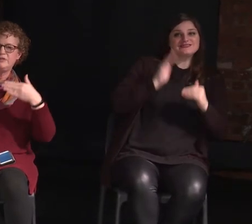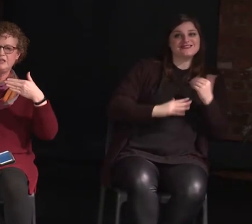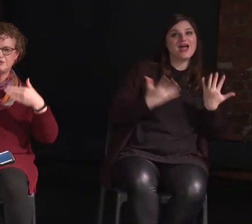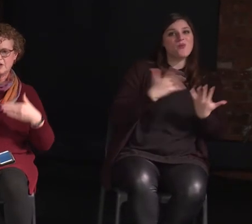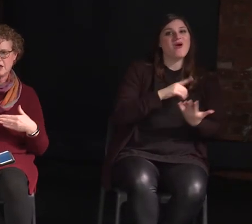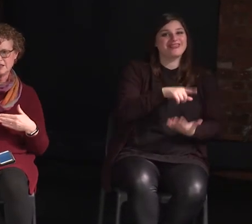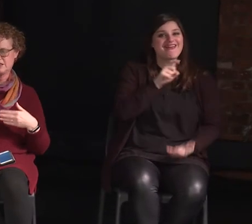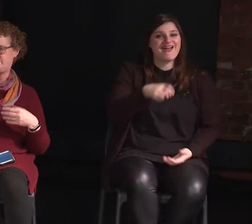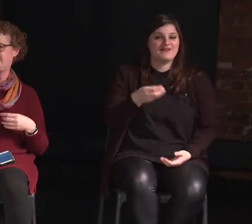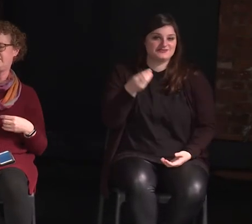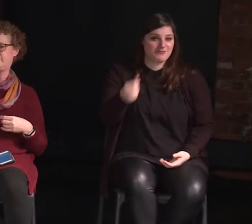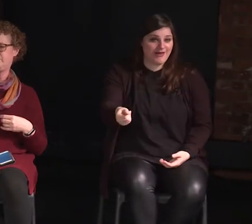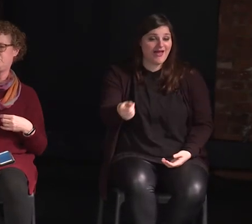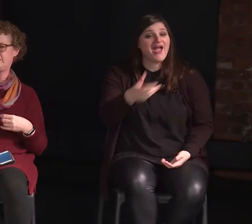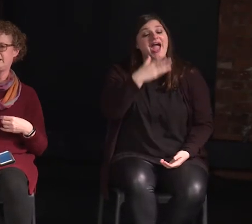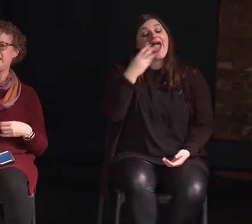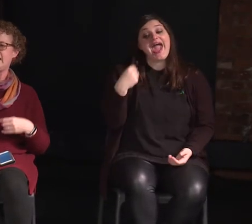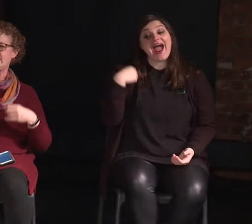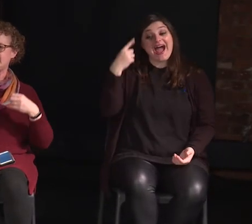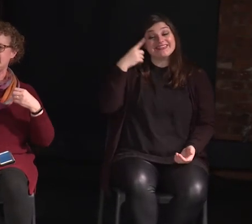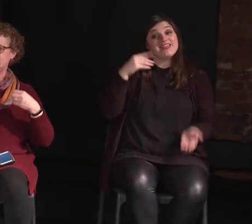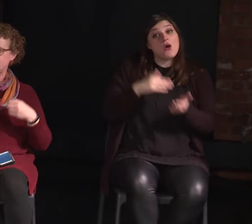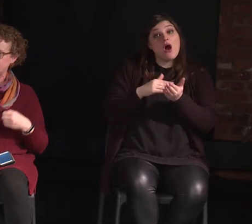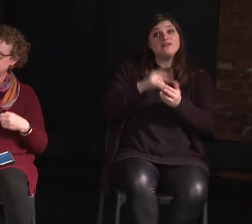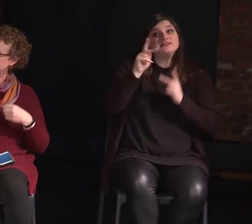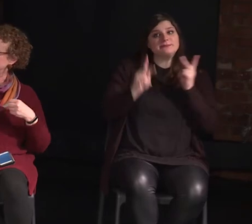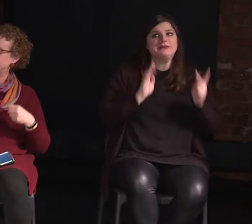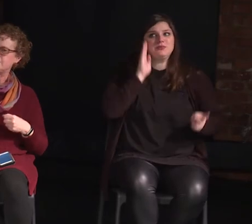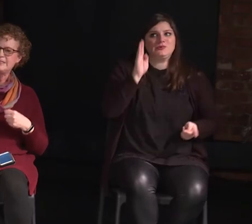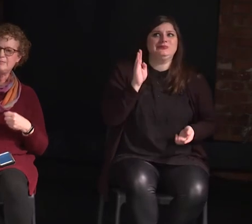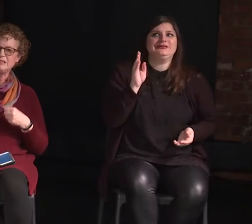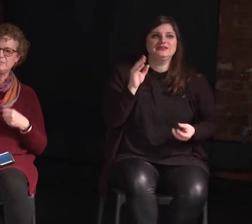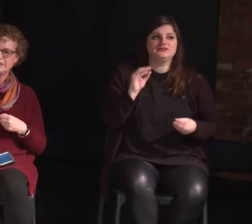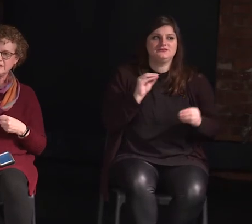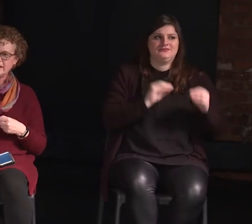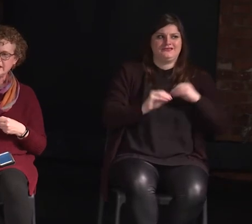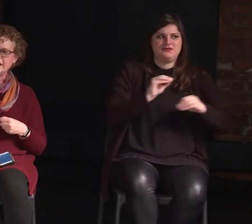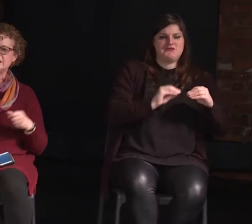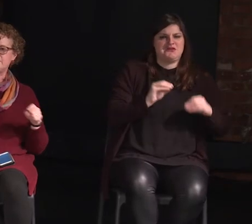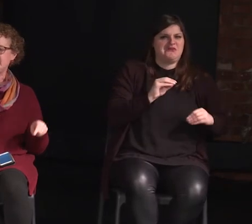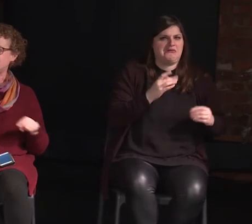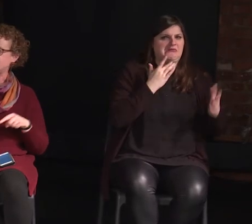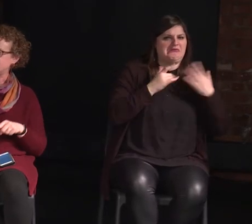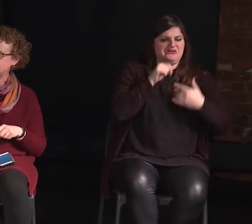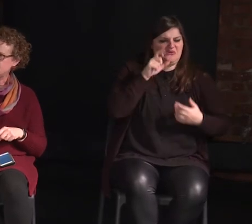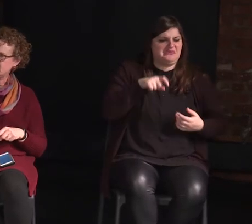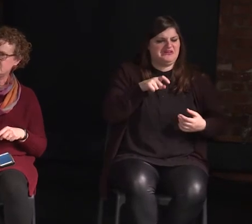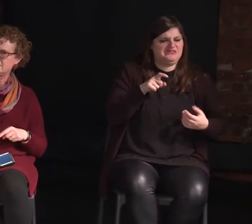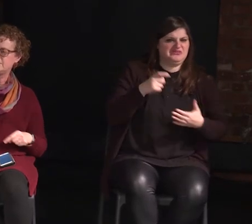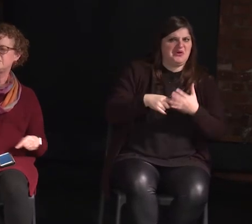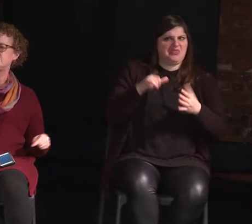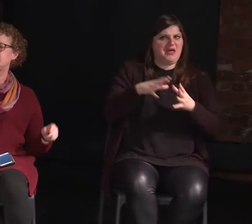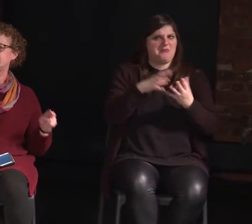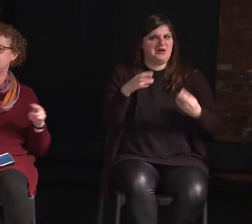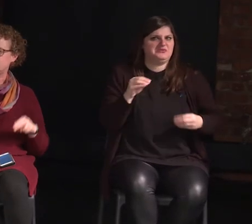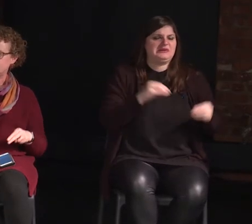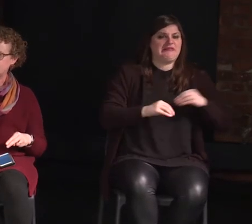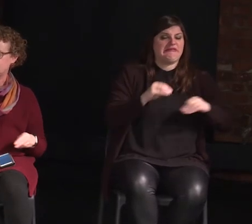be if you're honest about that reporting. I think that funders have a responsibility to pay attention to those numbers, to encourage,